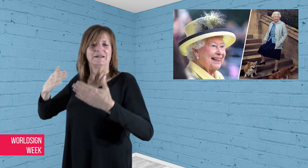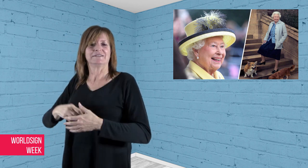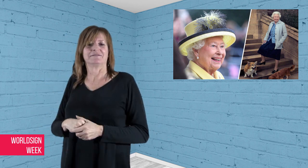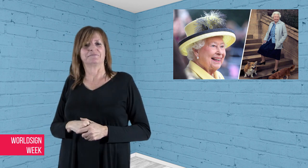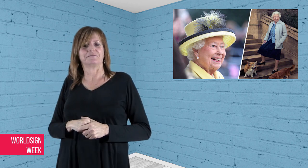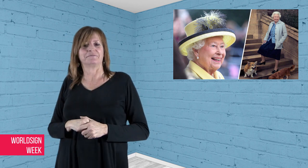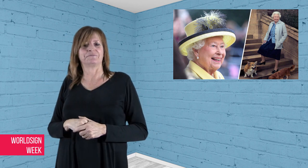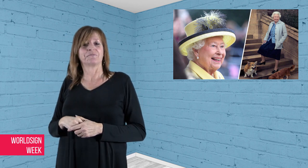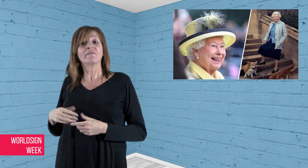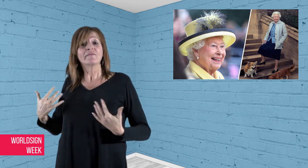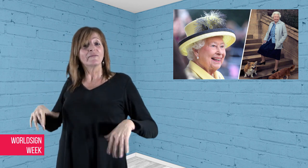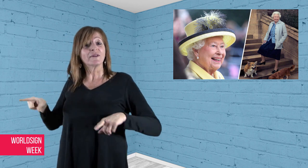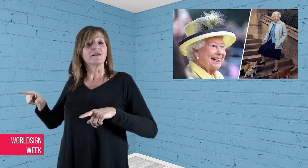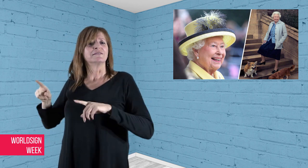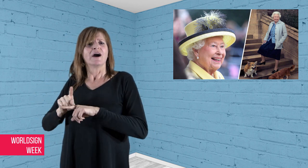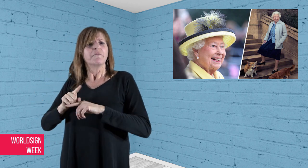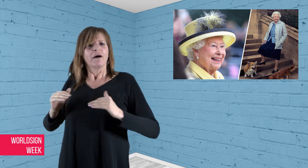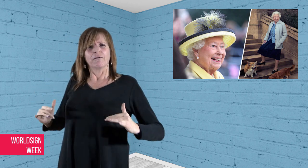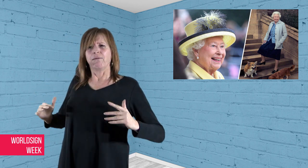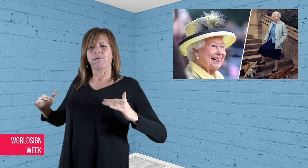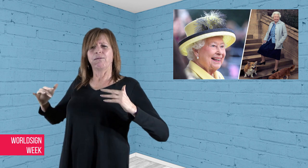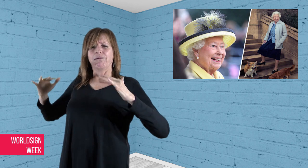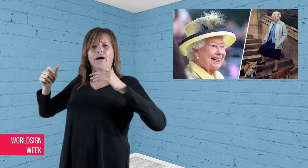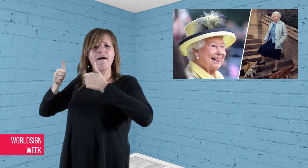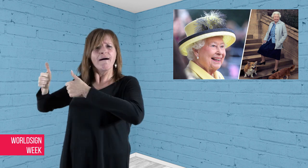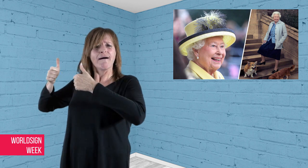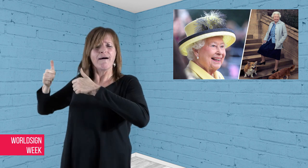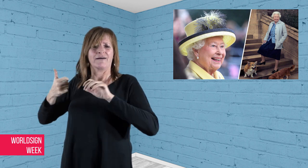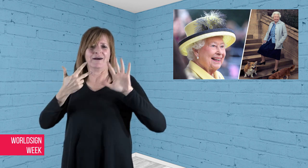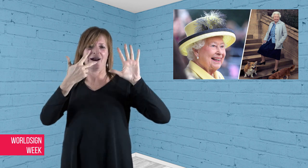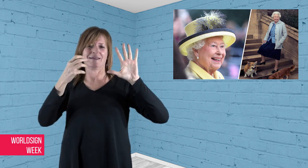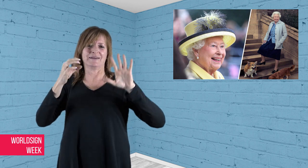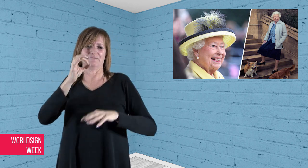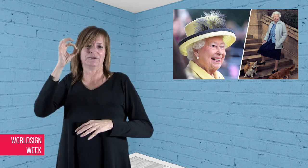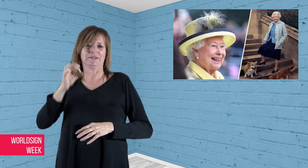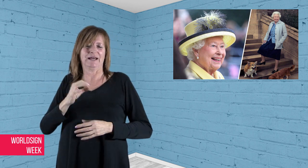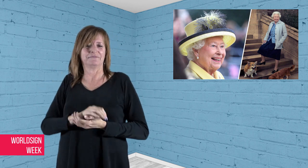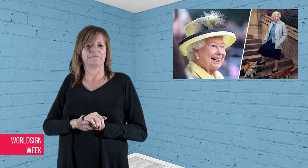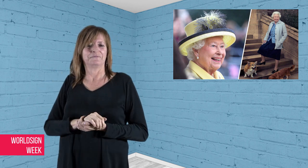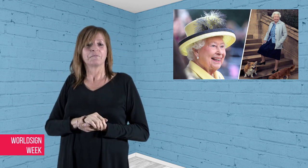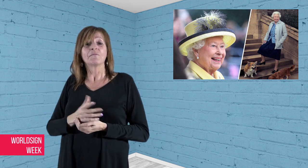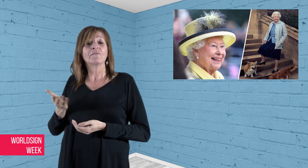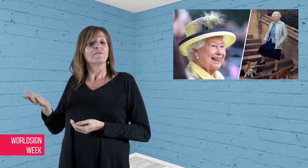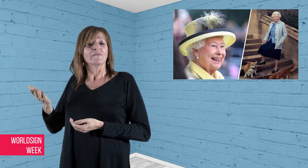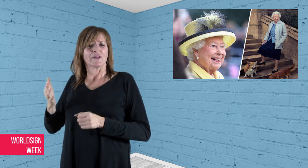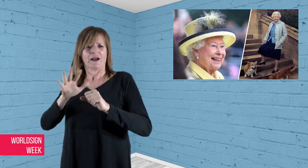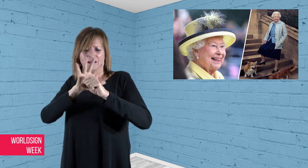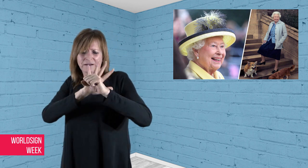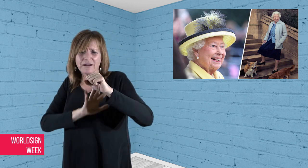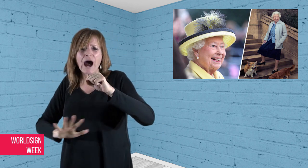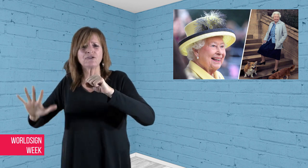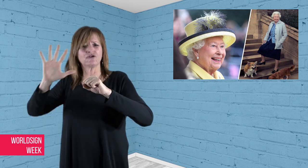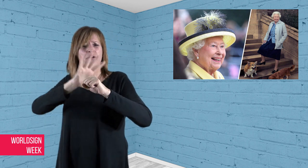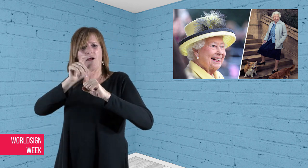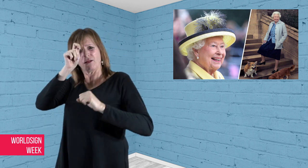Boasting an approval rating of about 80%, she is considered a